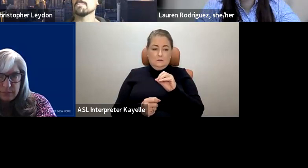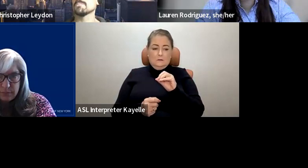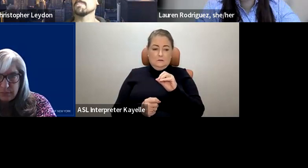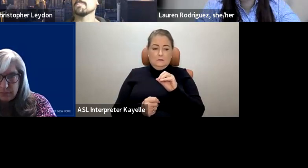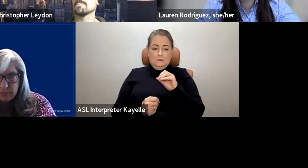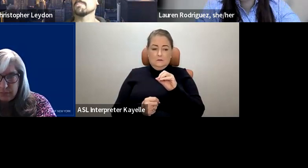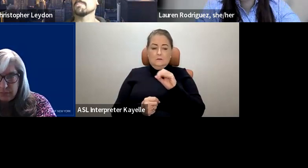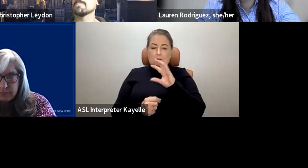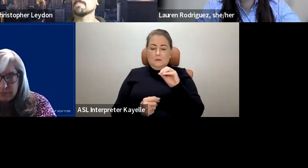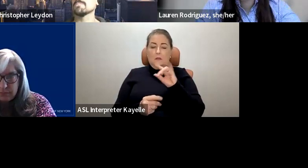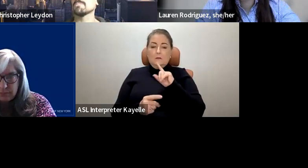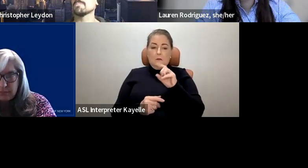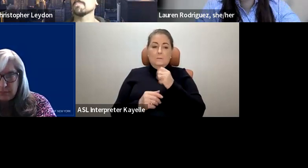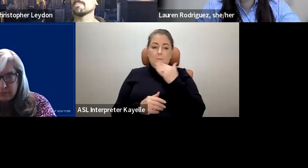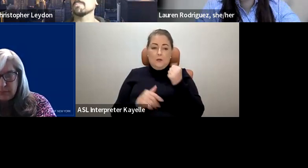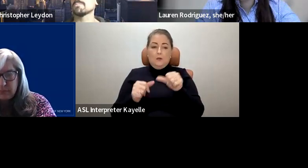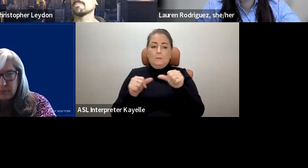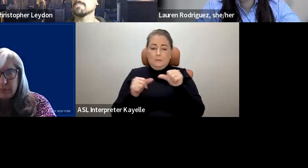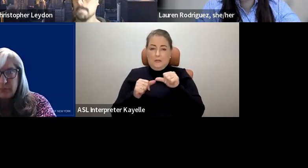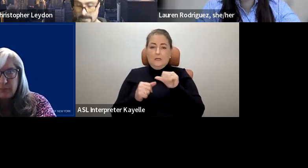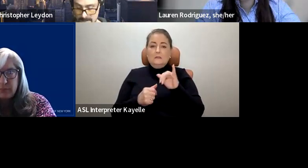gotten in a much better place over those 30 years, but there